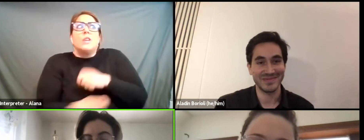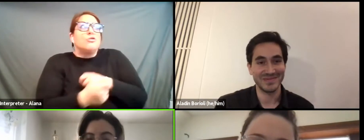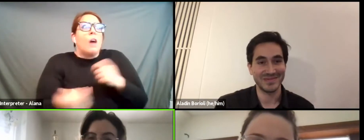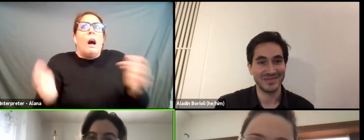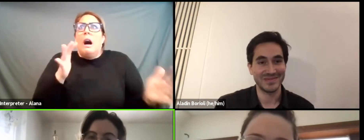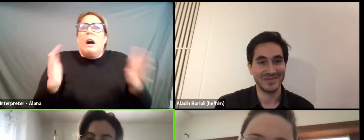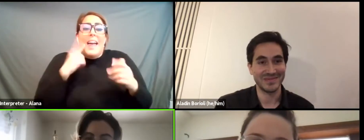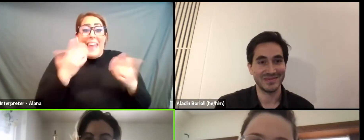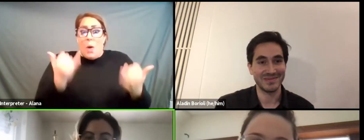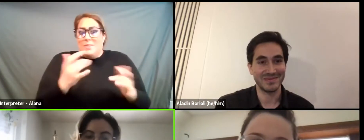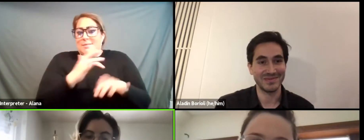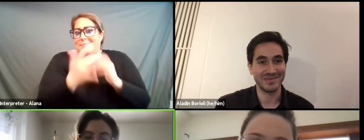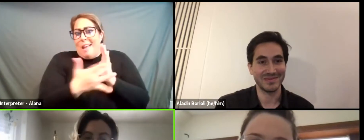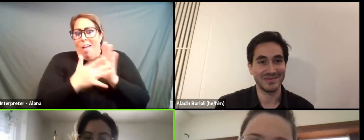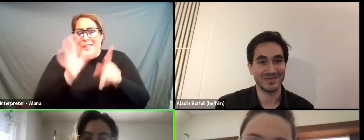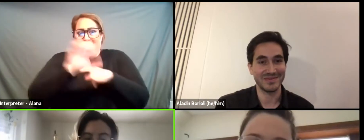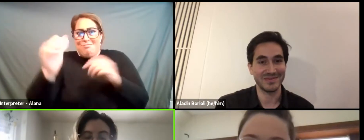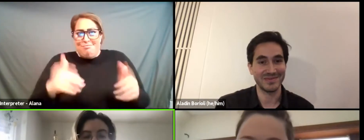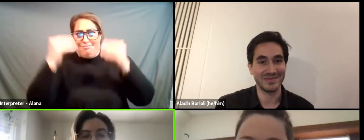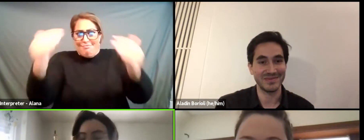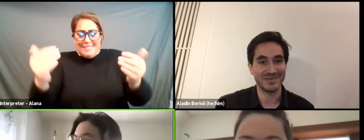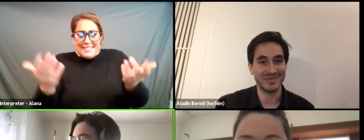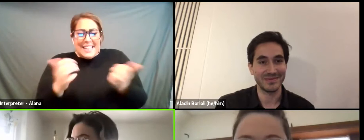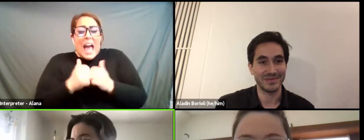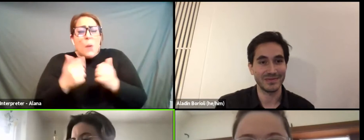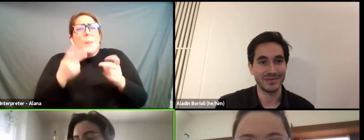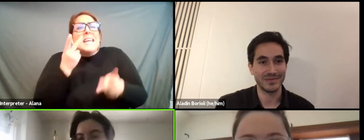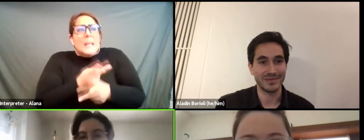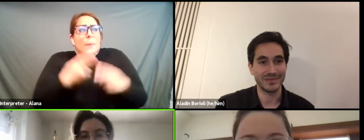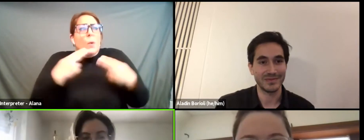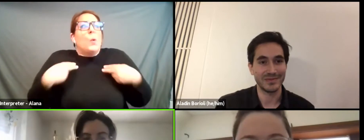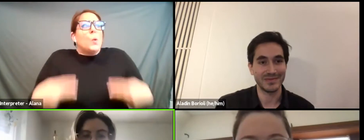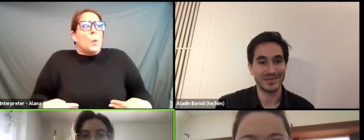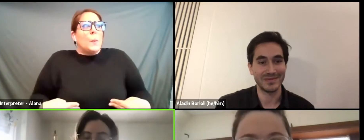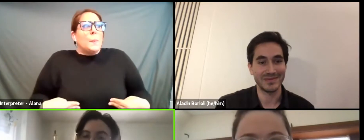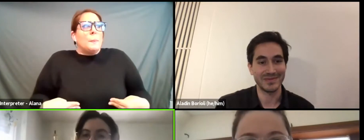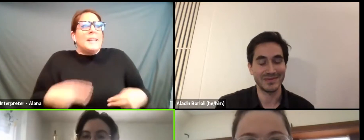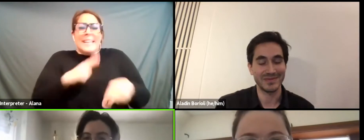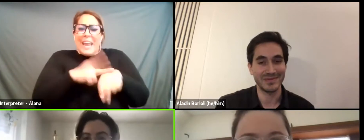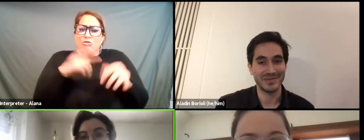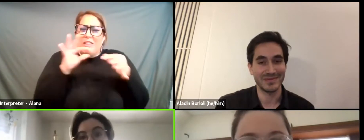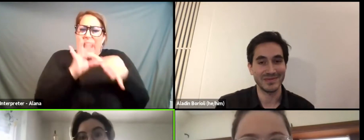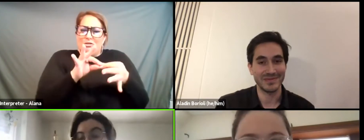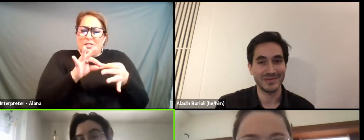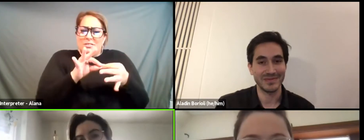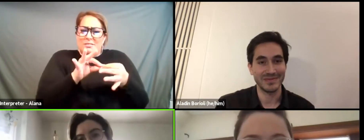in technology? How do we remain that human to nature connection that is so important and that